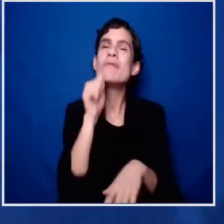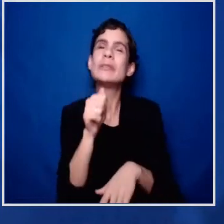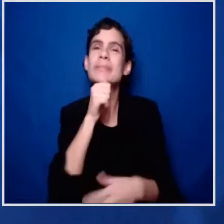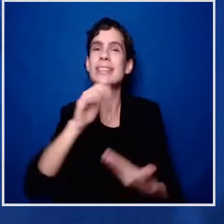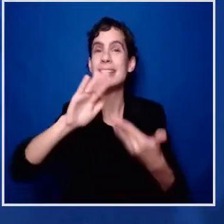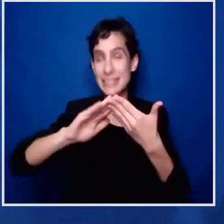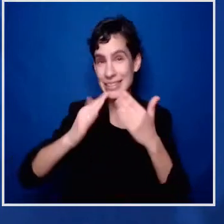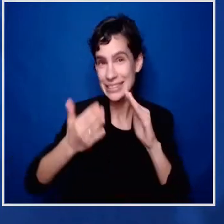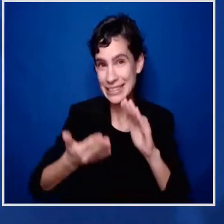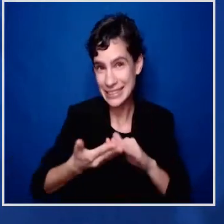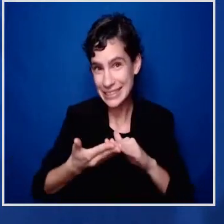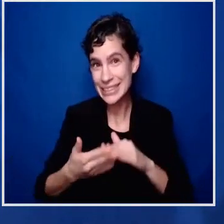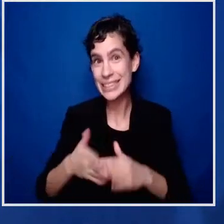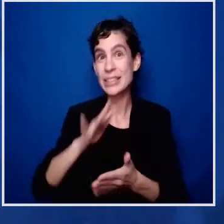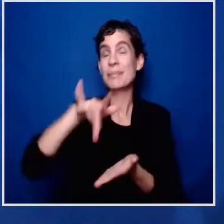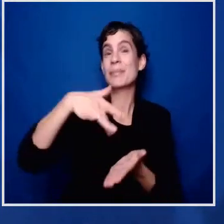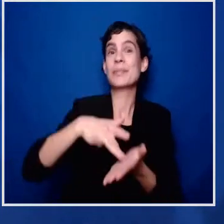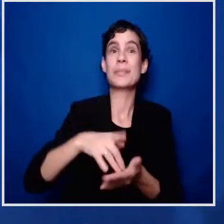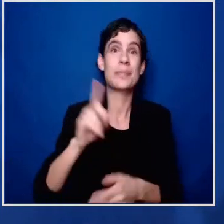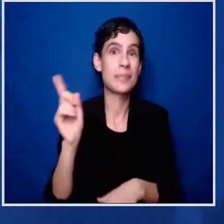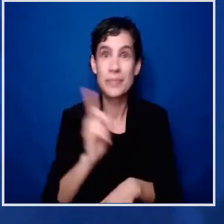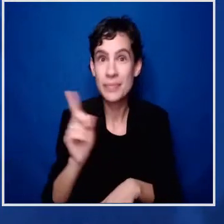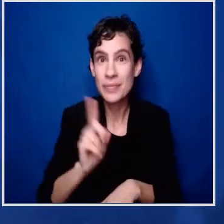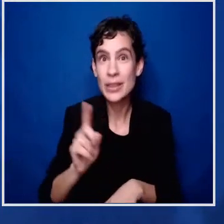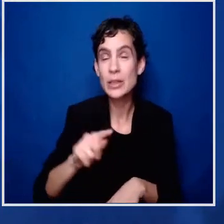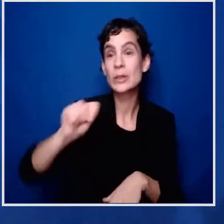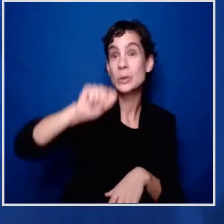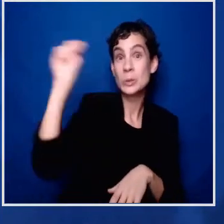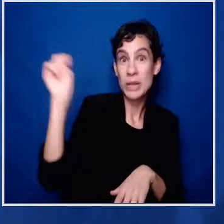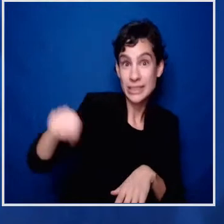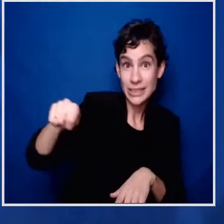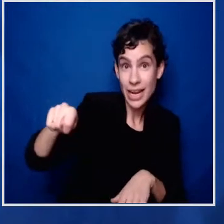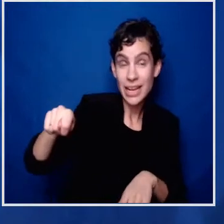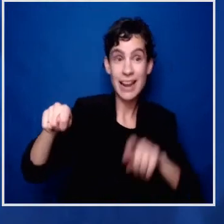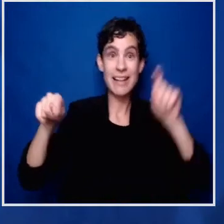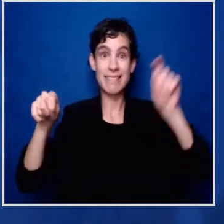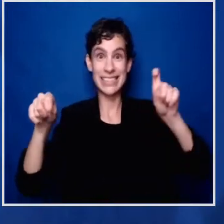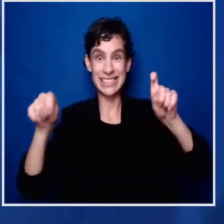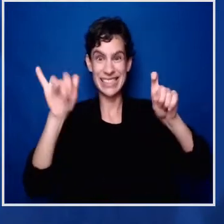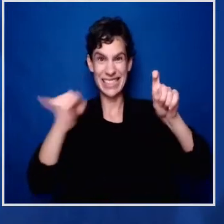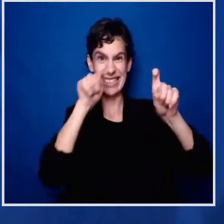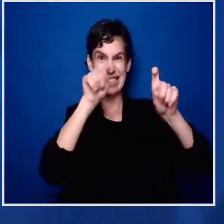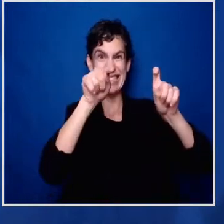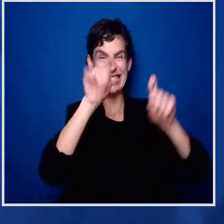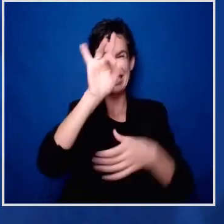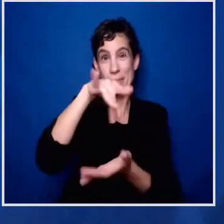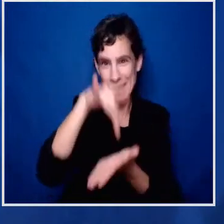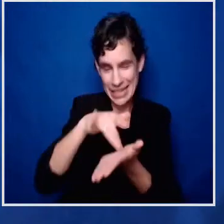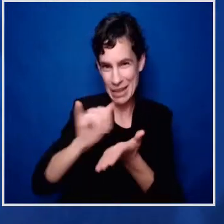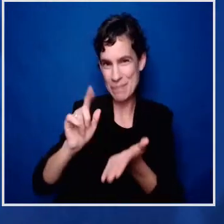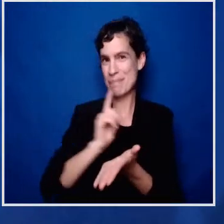WE INVITE YOU IN AS WELL. PLEASE CONSIDER THIS AN OPEN INVITATION TO VISIT OUR SMALL, EXCITING COMMUNITY HERE IN ARIZONA WHICH LIES BETWEEN THE GREAT CITIES OF PHOENIX AND